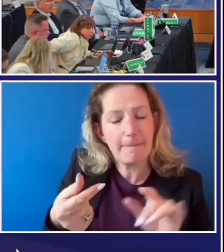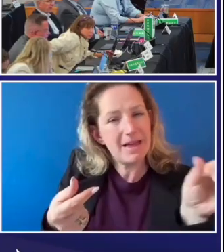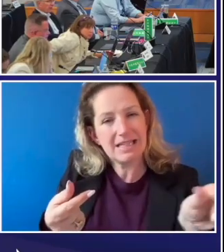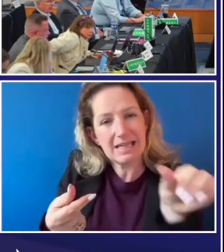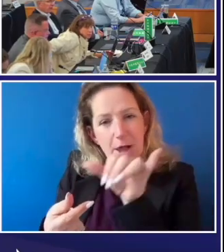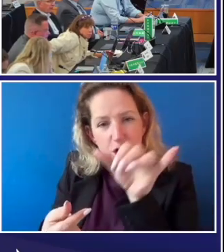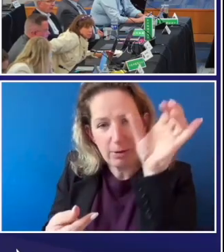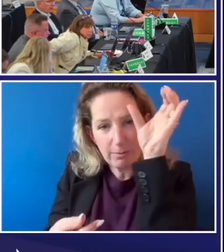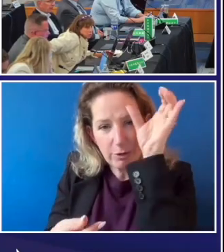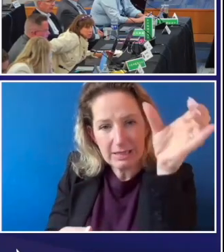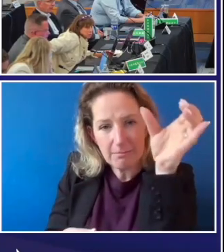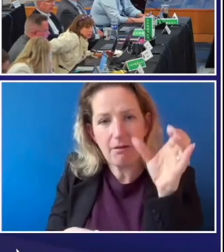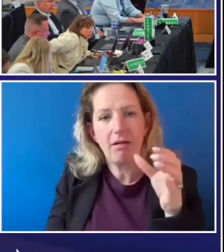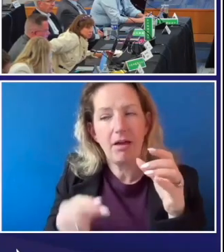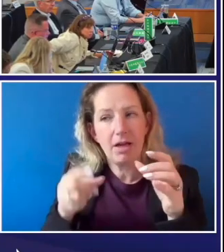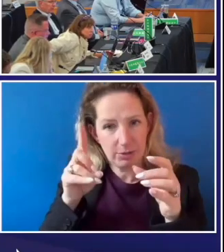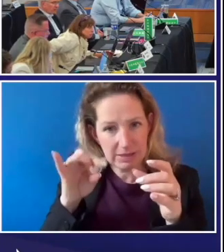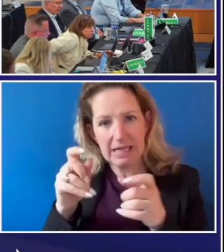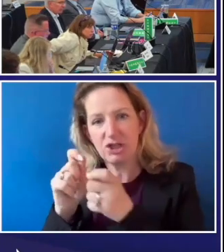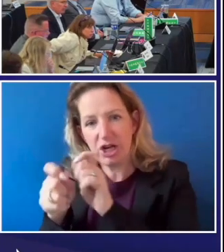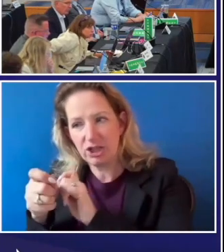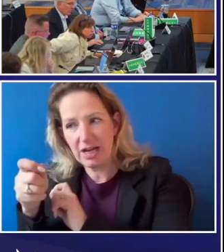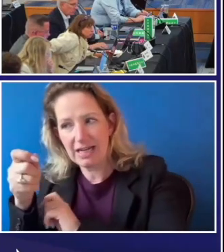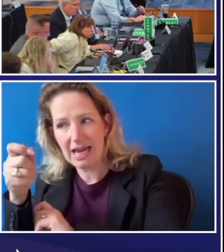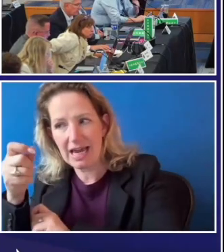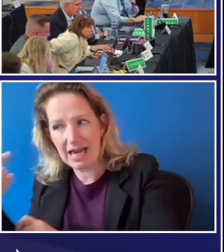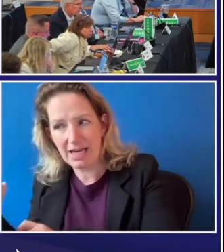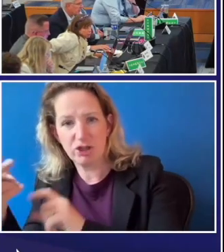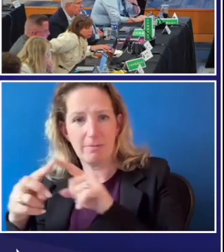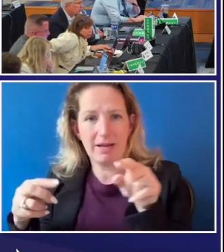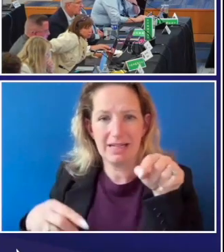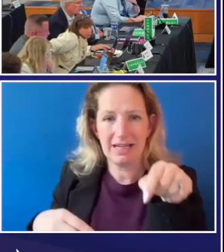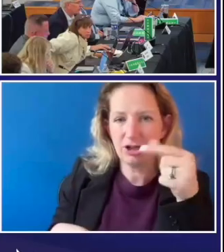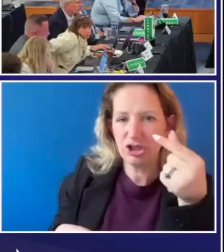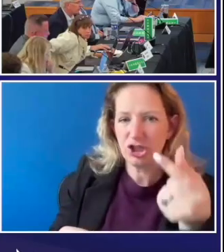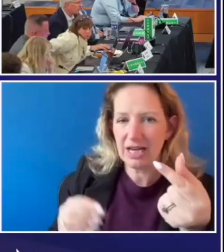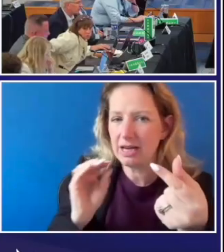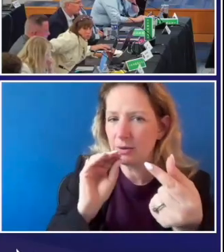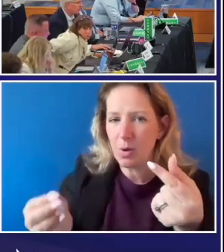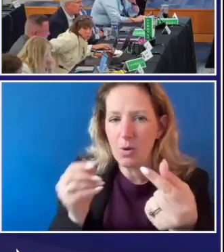And so you made the change in H, but you didn't make a change here in G, and we don't have to have the discussion all over again, but